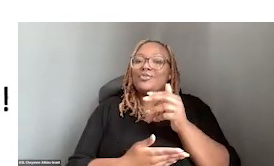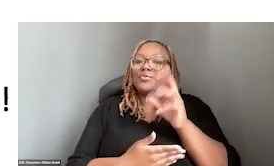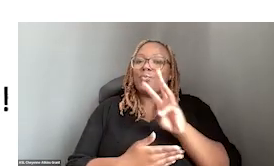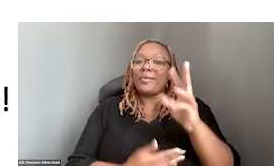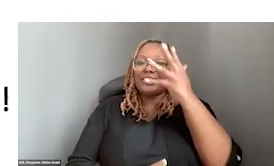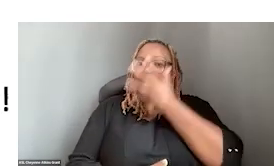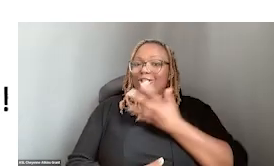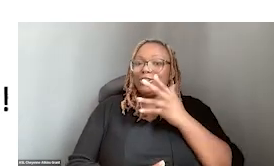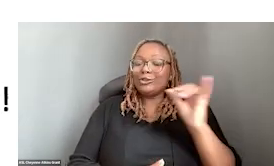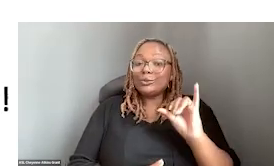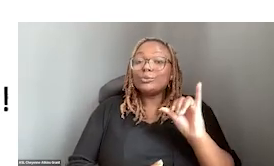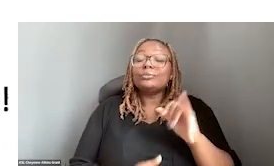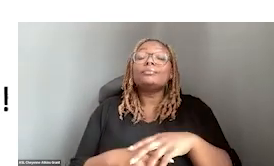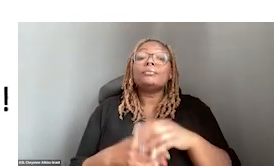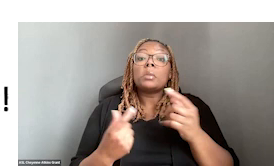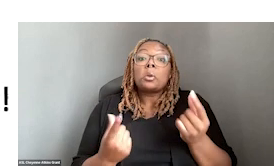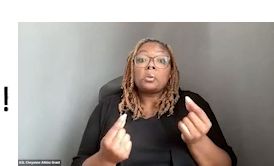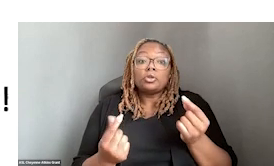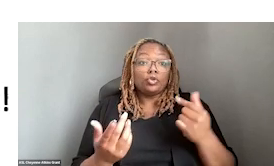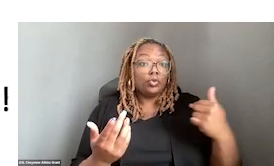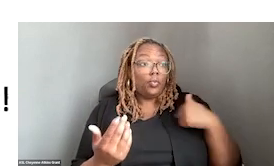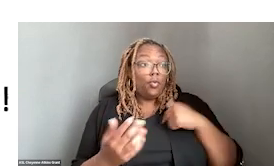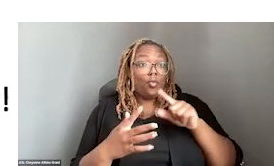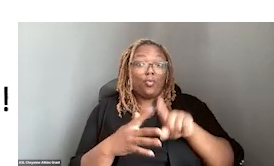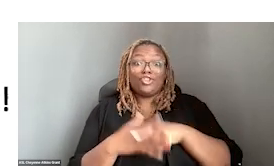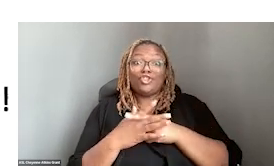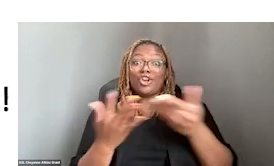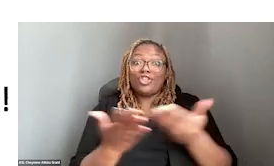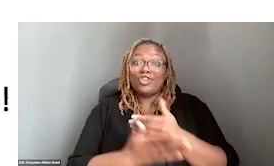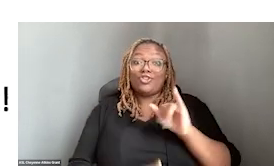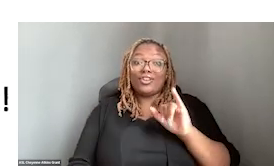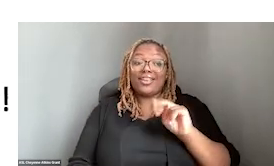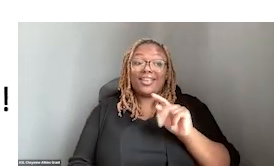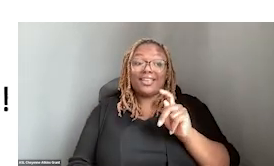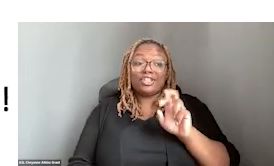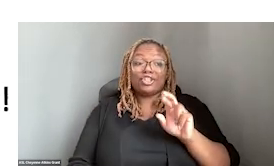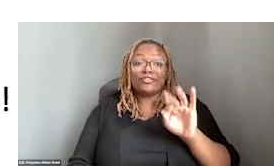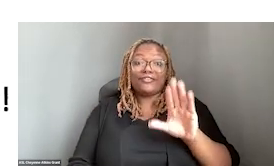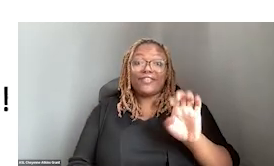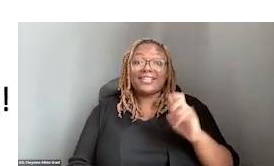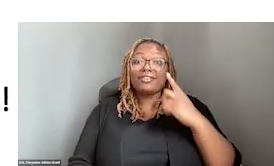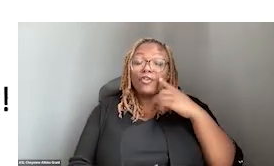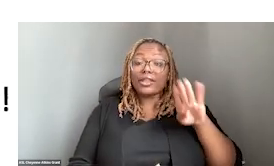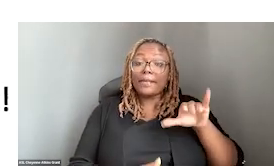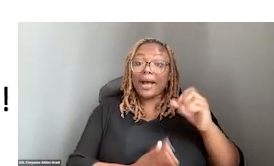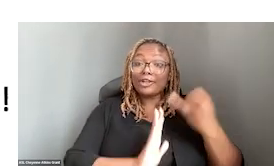So what do you need to do once we launch this new interface for the biosketches? And the answer is -- nothing!